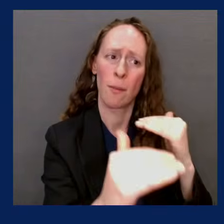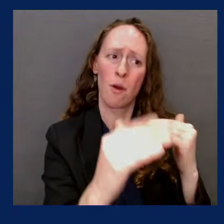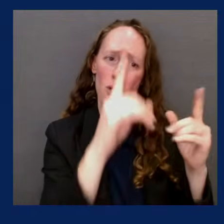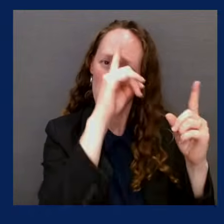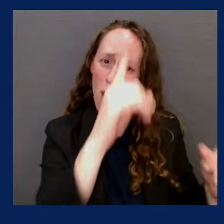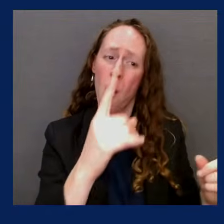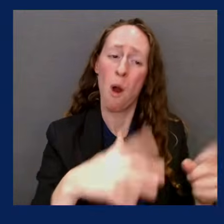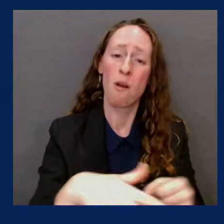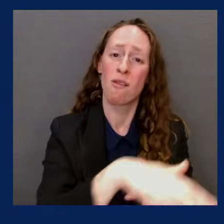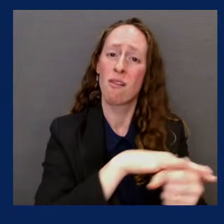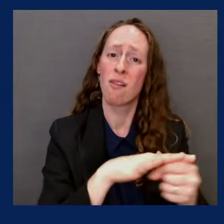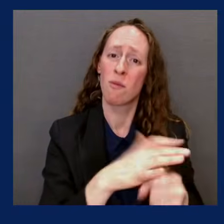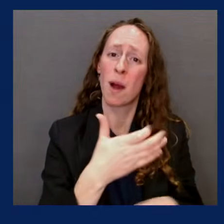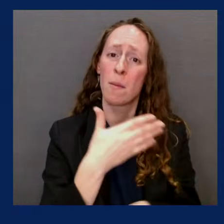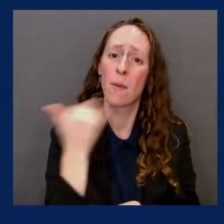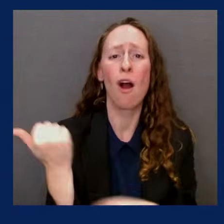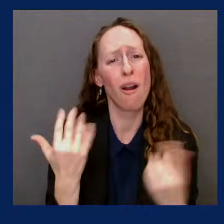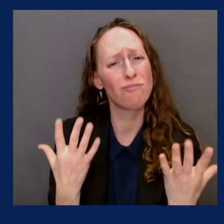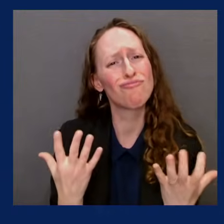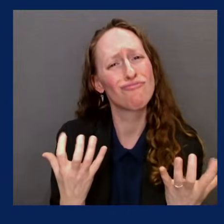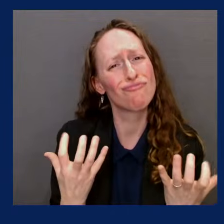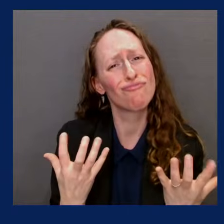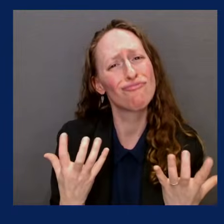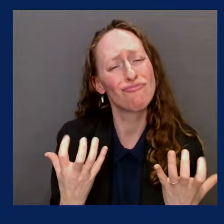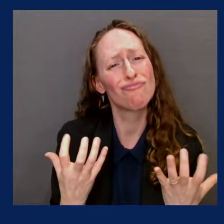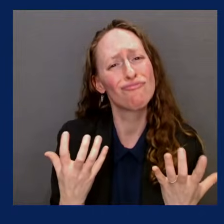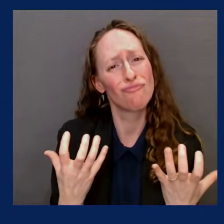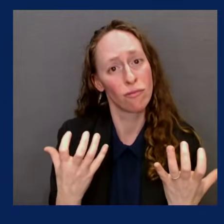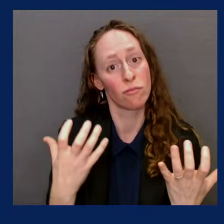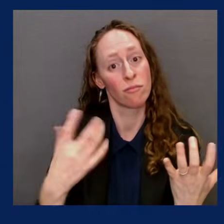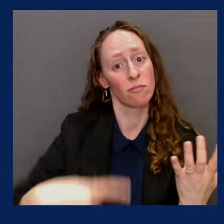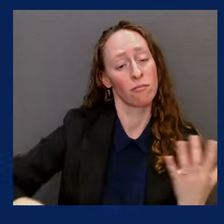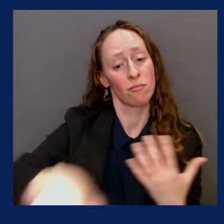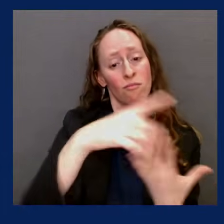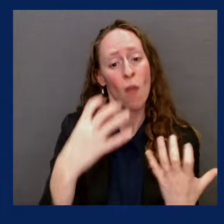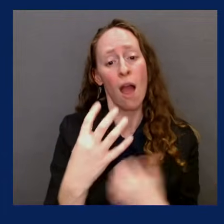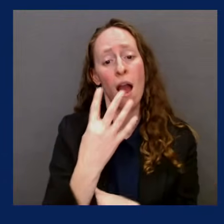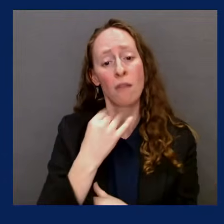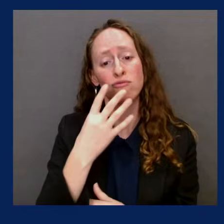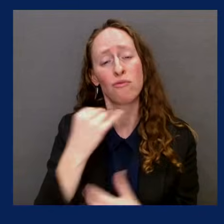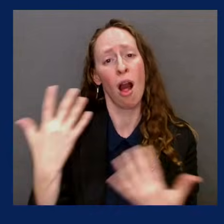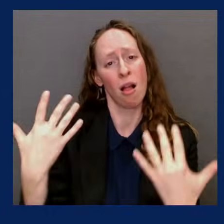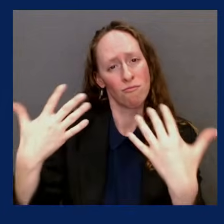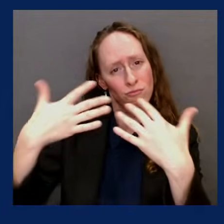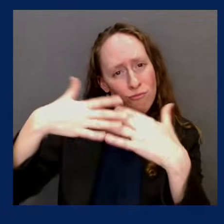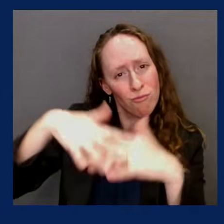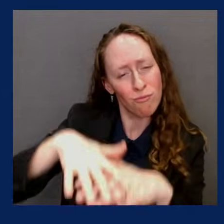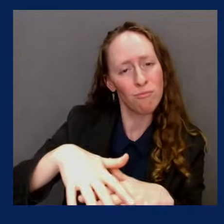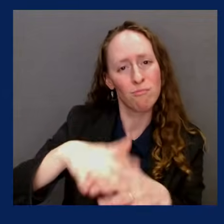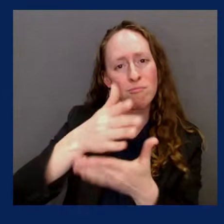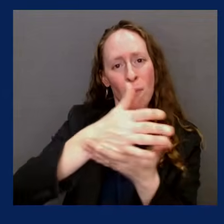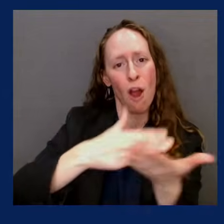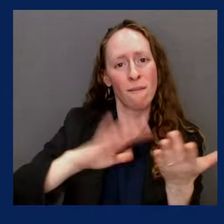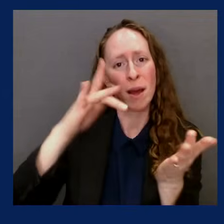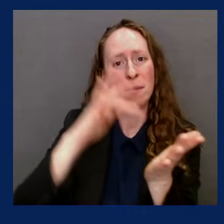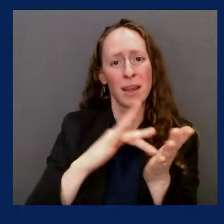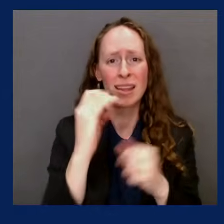while insisting that the aspirations of the Palestinian people will be part -- will be part of that future as well.